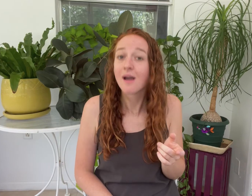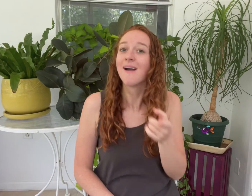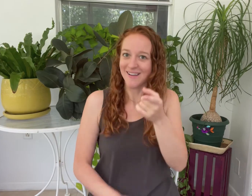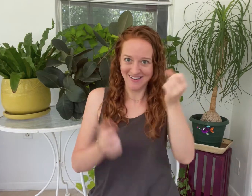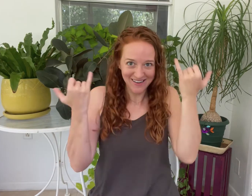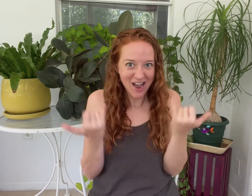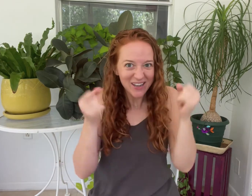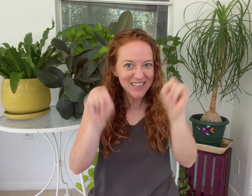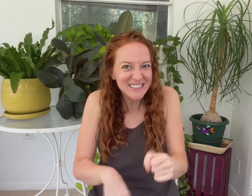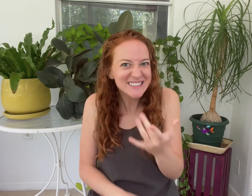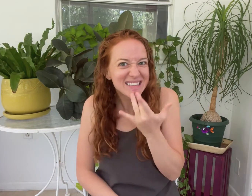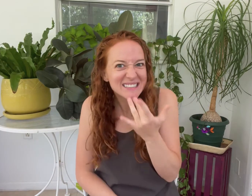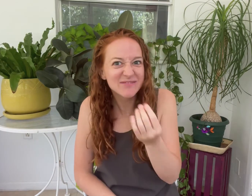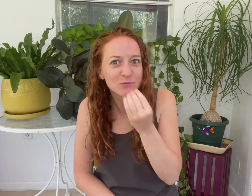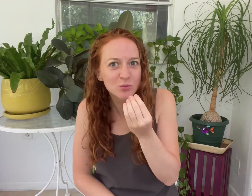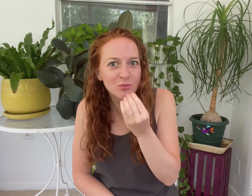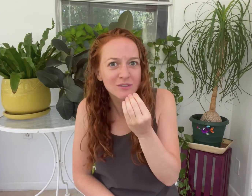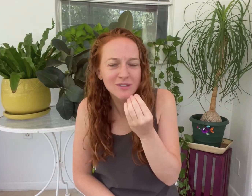You now can taste the food!